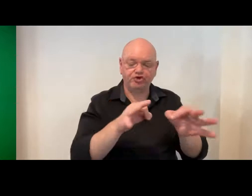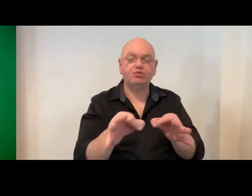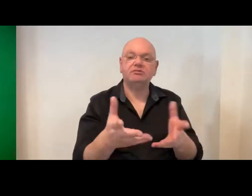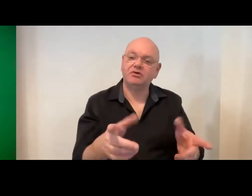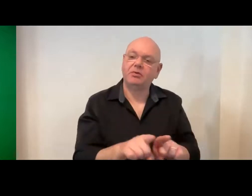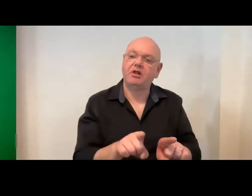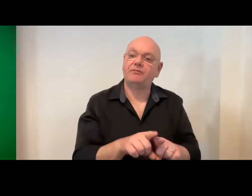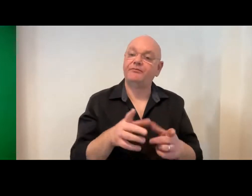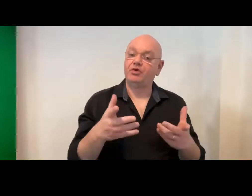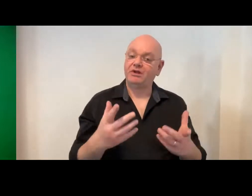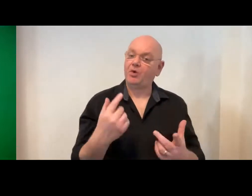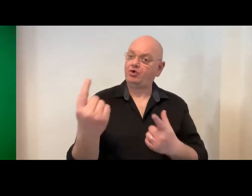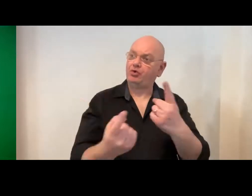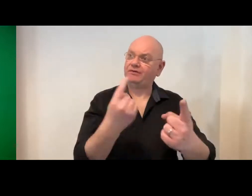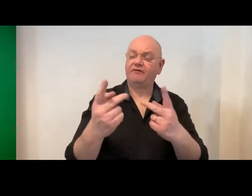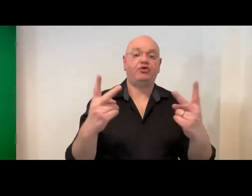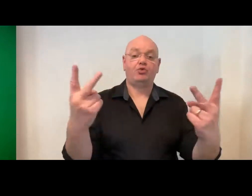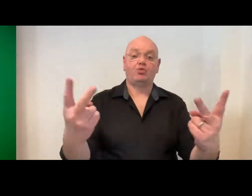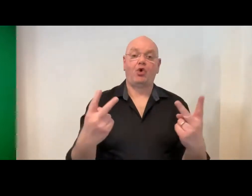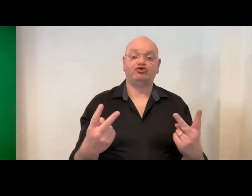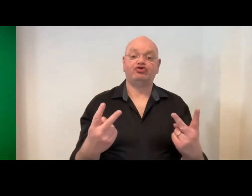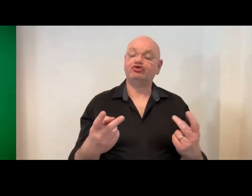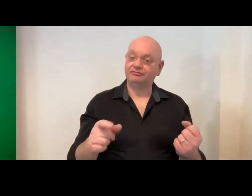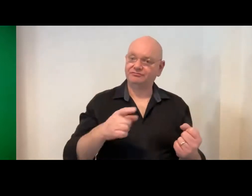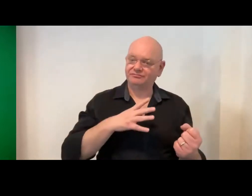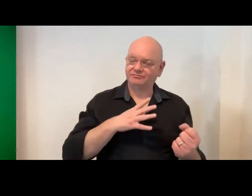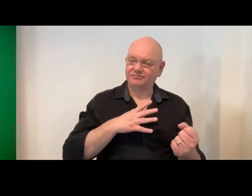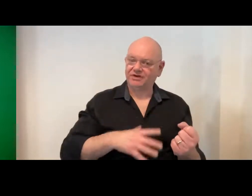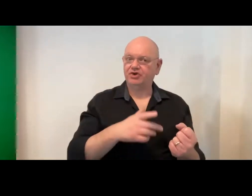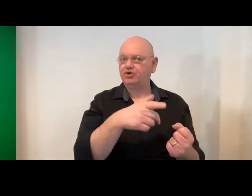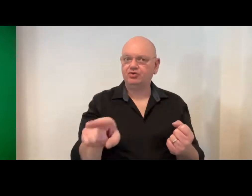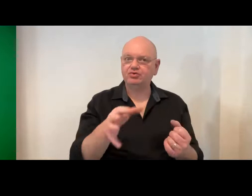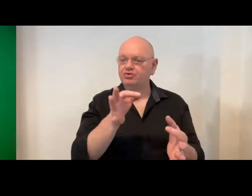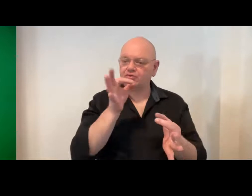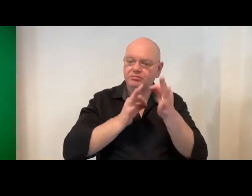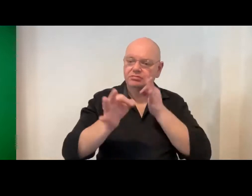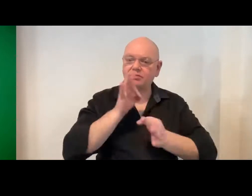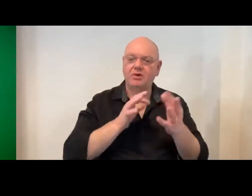many projects that possibly had been working in isolation but also the importance in the planning stage